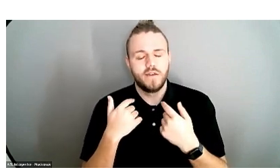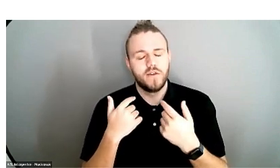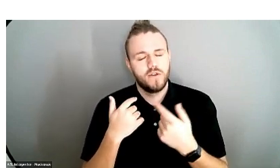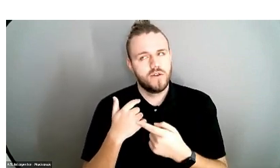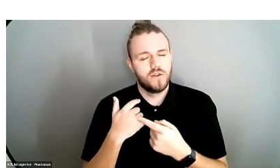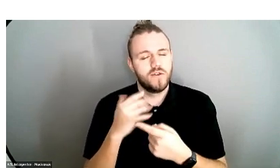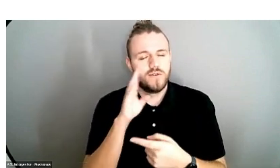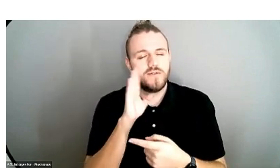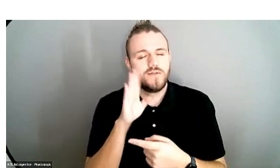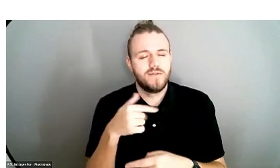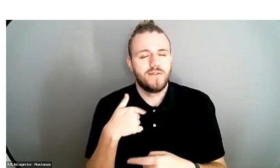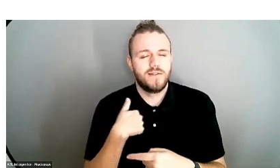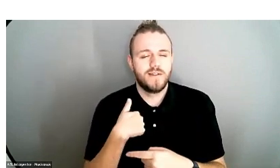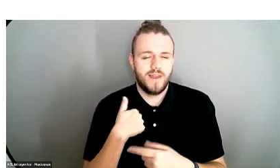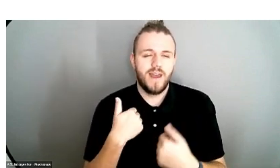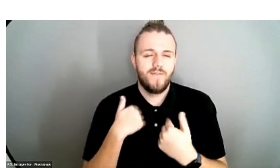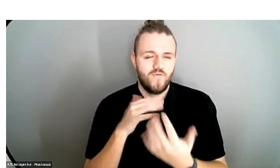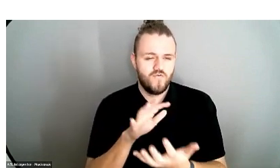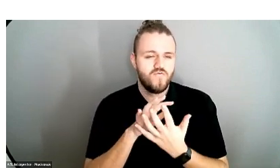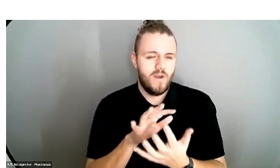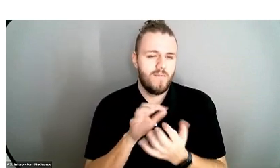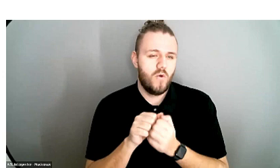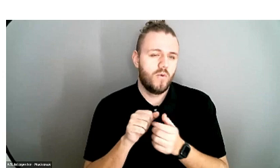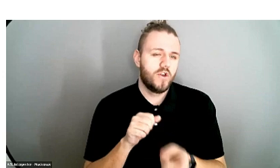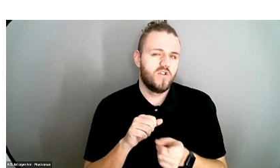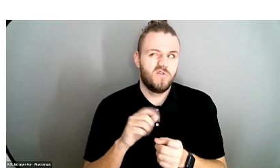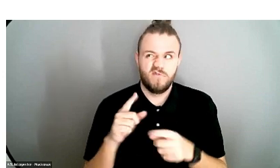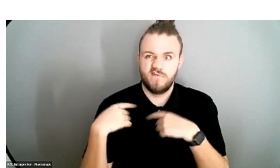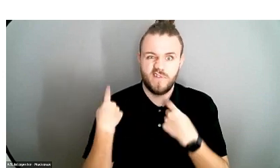I'd had a rapport with Lisa since she was a teenager to explain